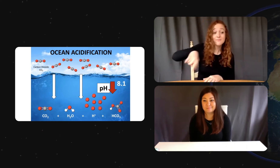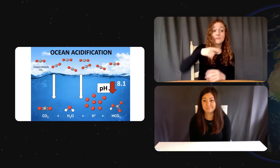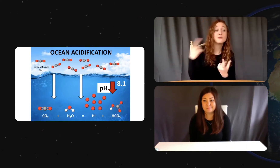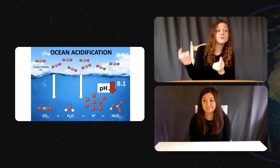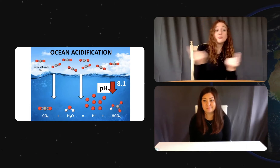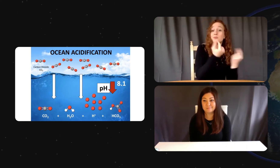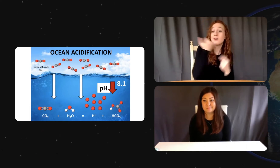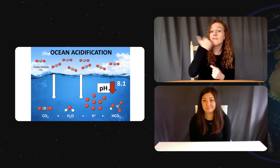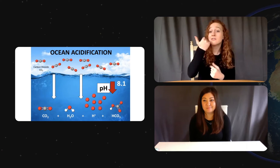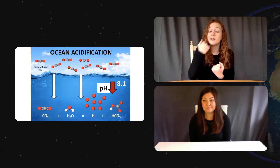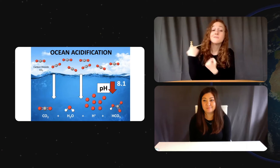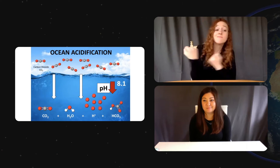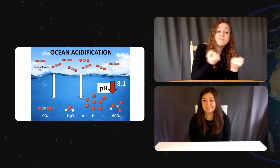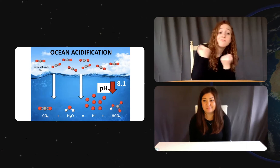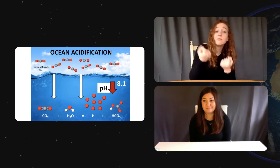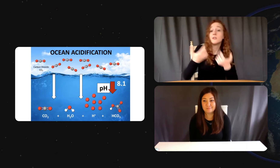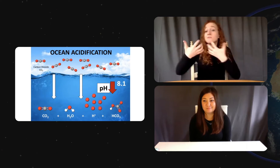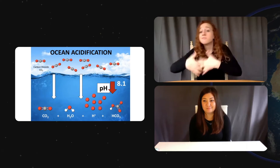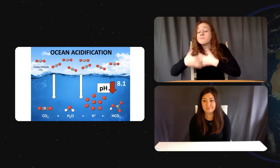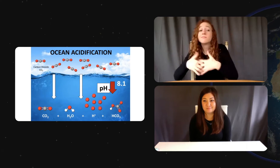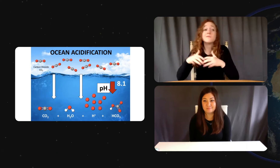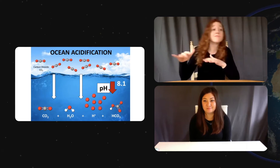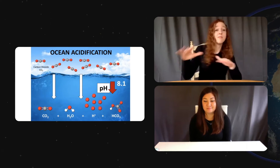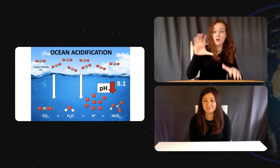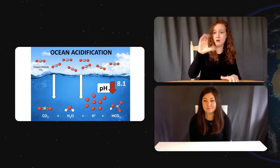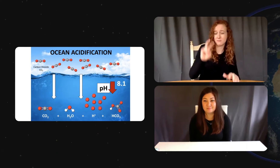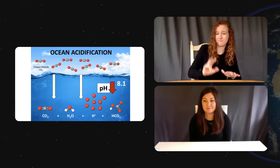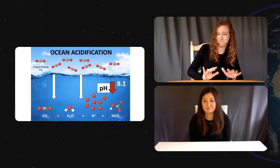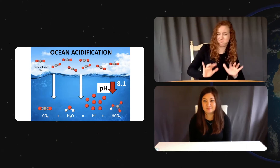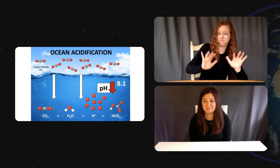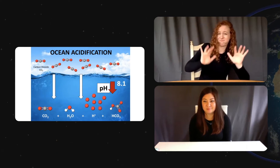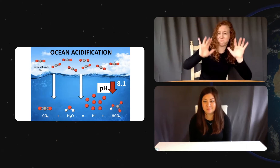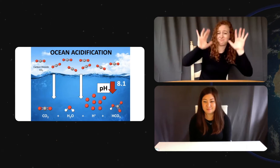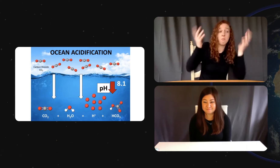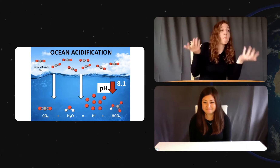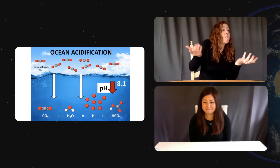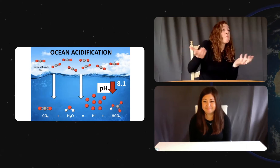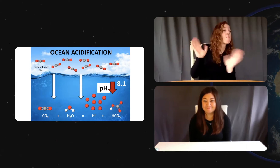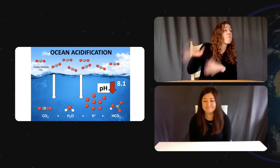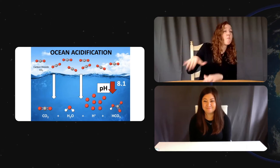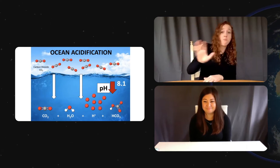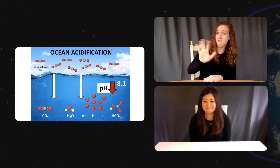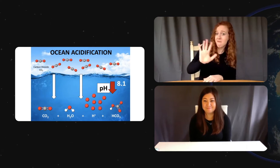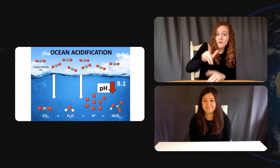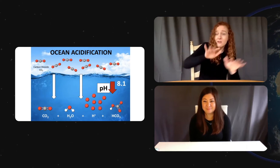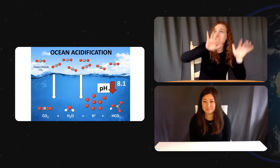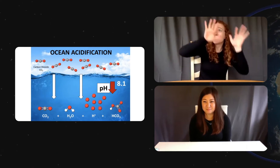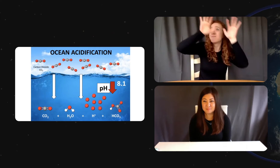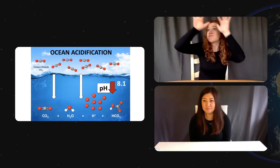So, what we do everyday does have an impact on our ocean.